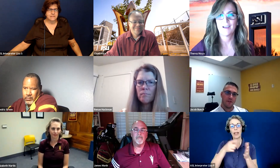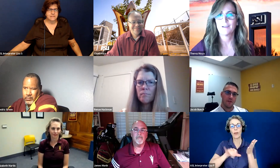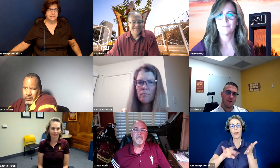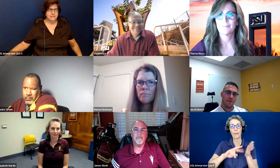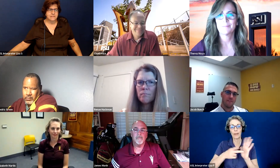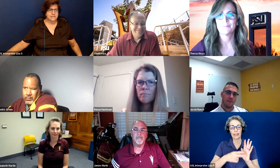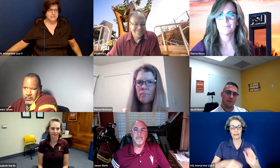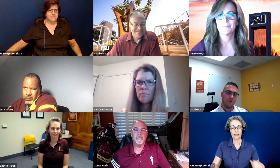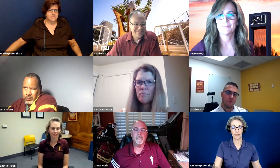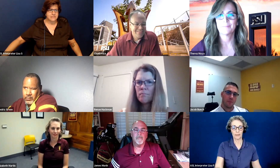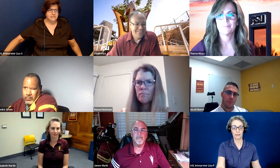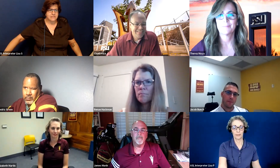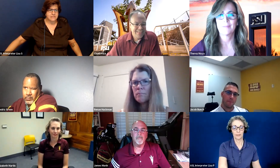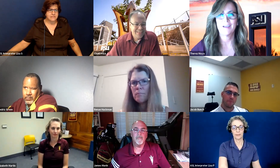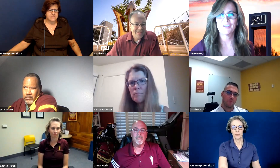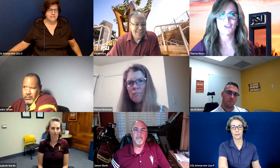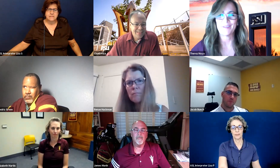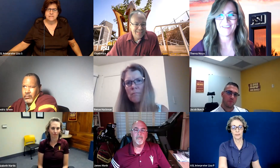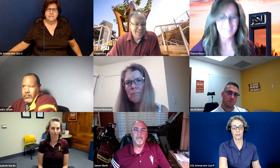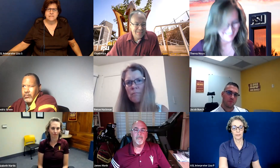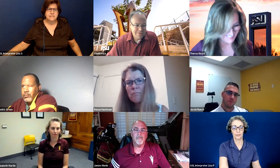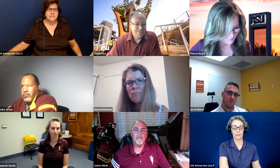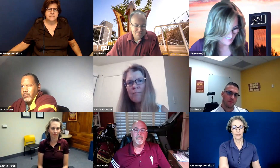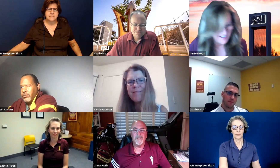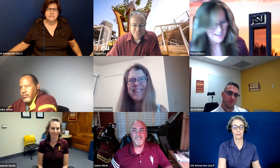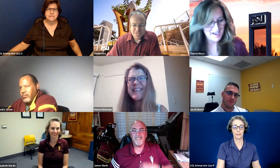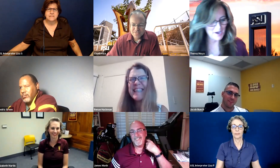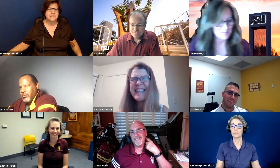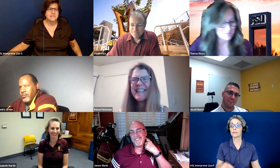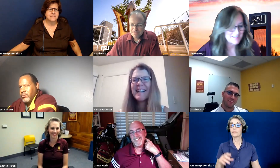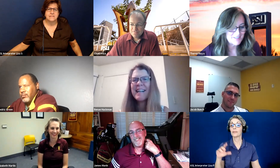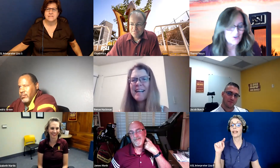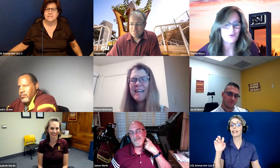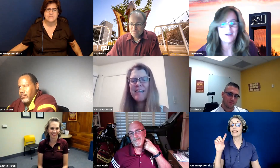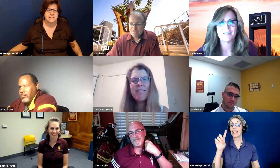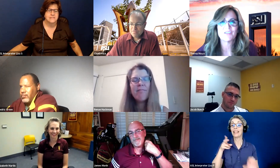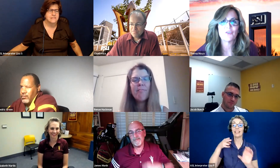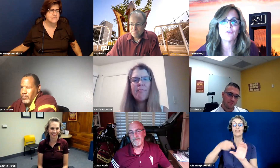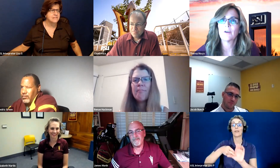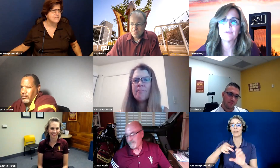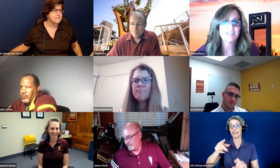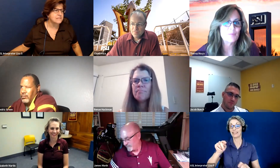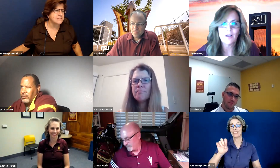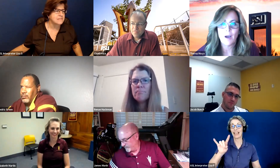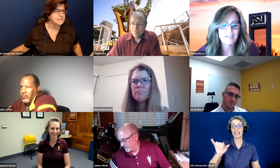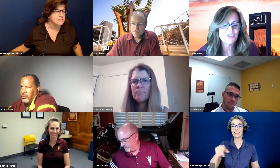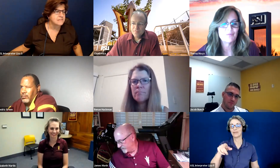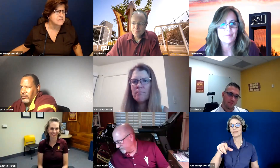(bell rings) You can jump in there. So again, so our reasonable accommodation